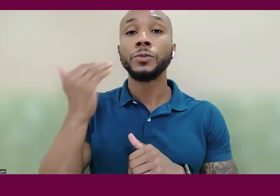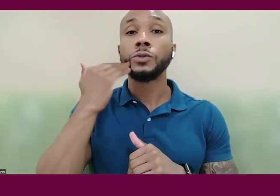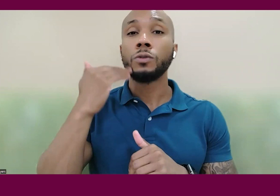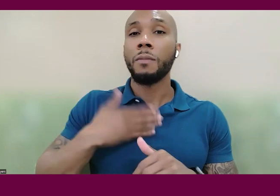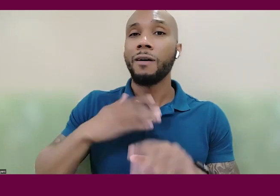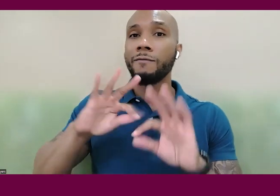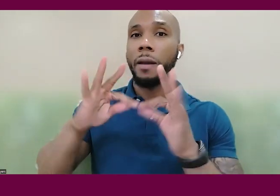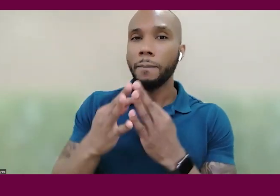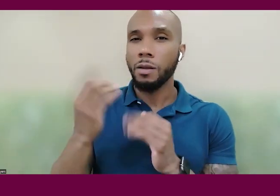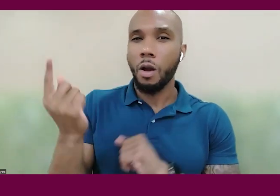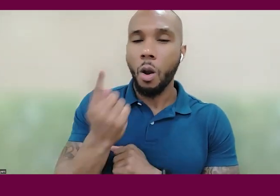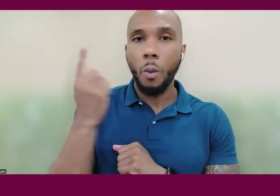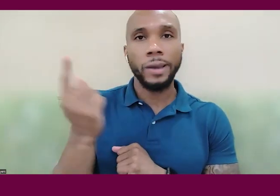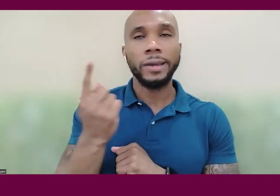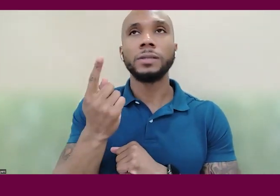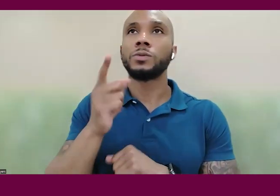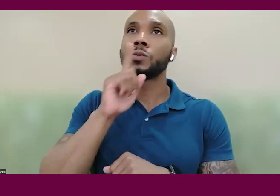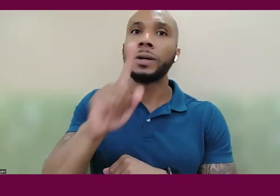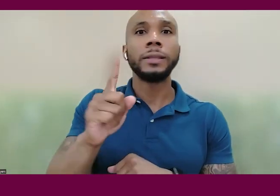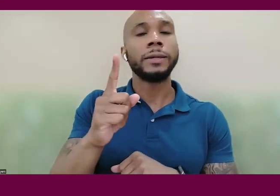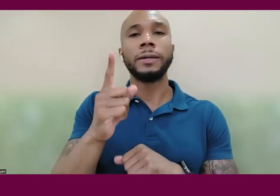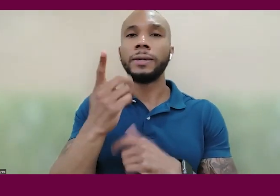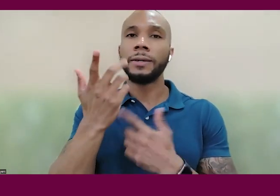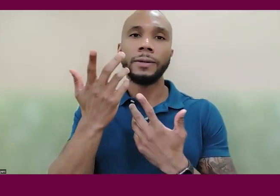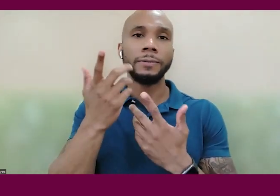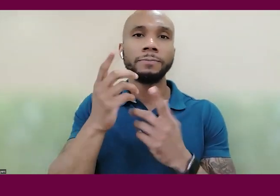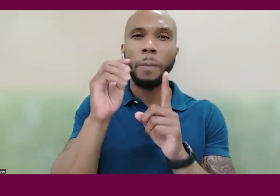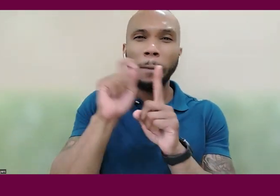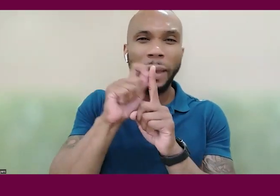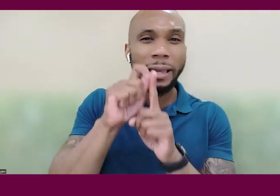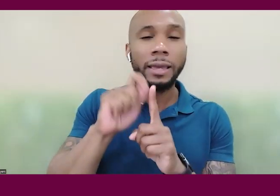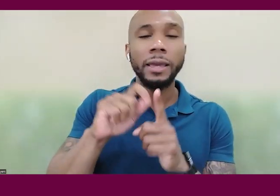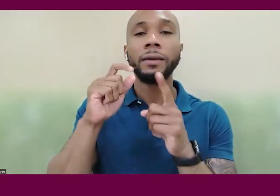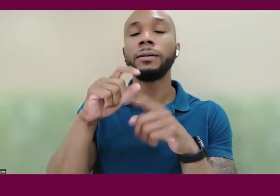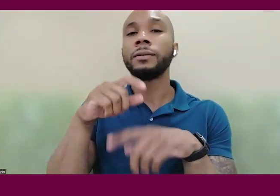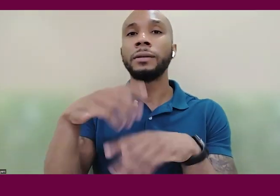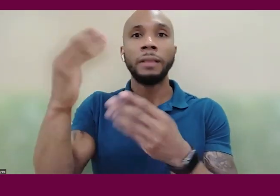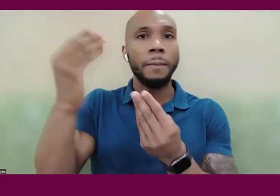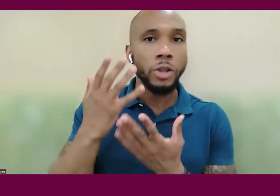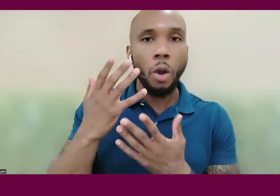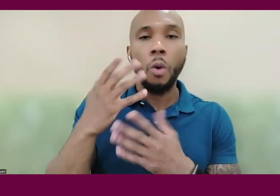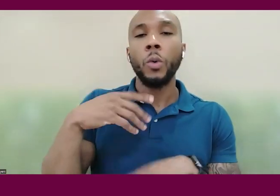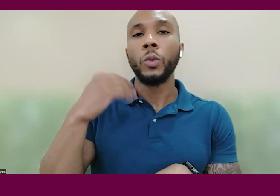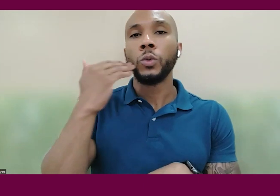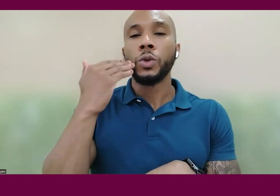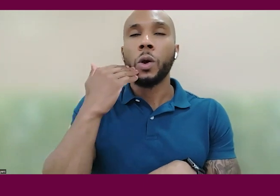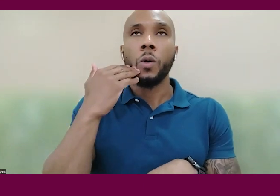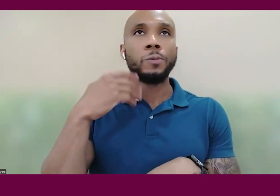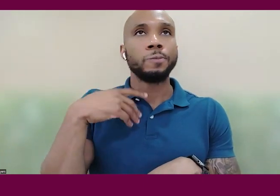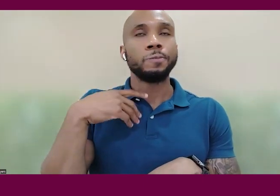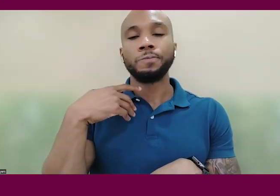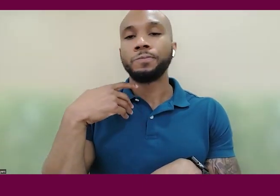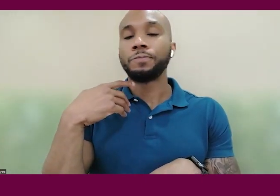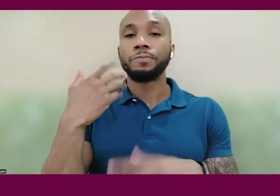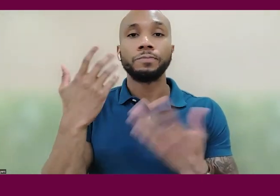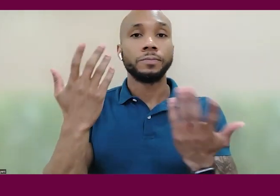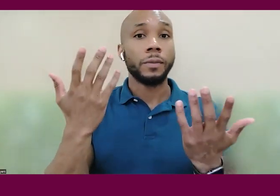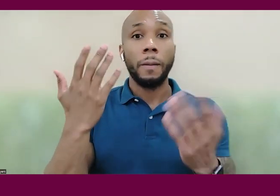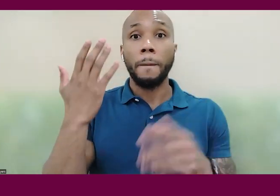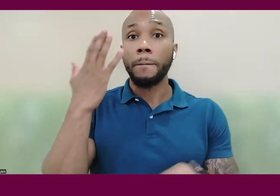My family always was very, very particular in letting me know that just because I had